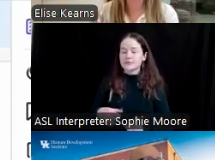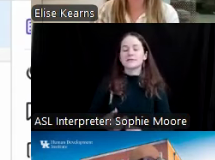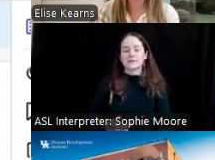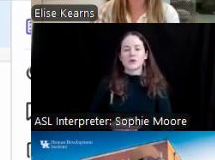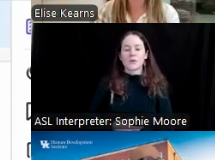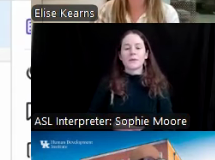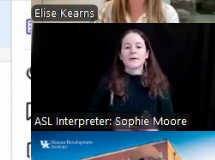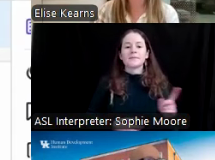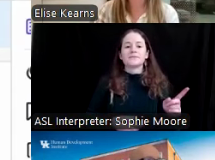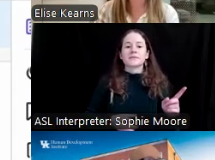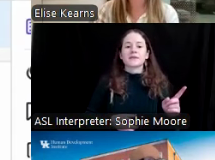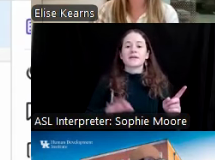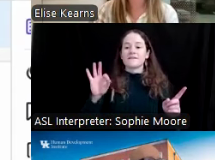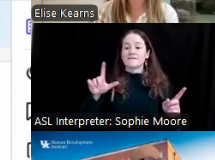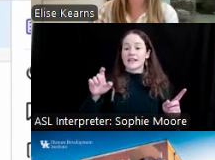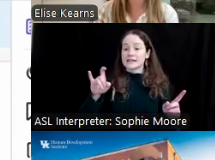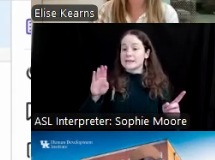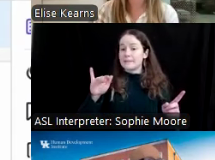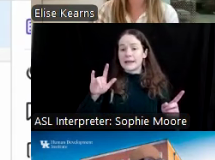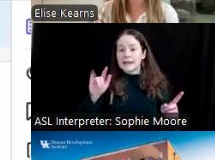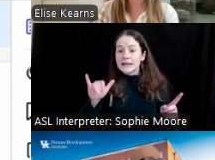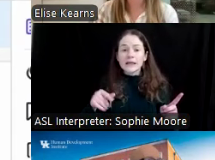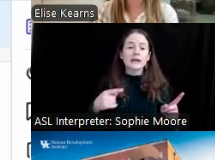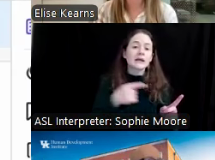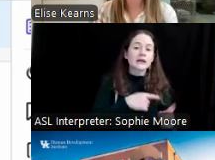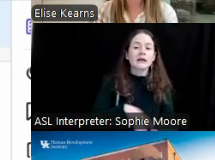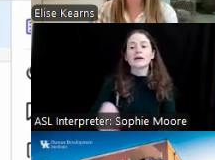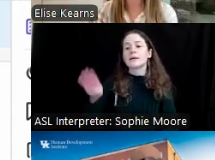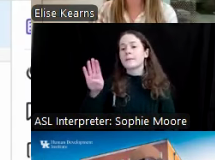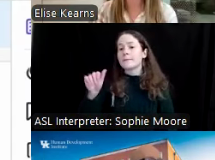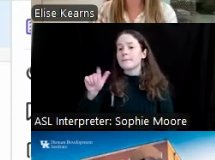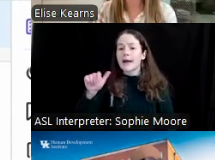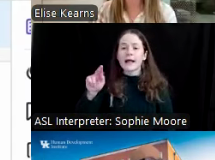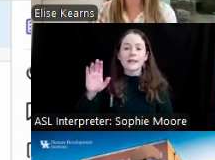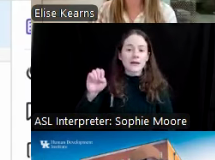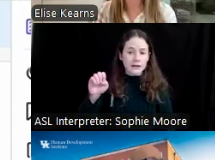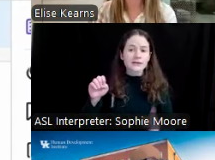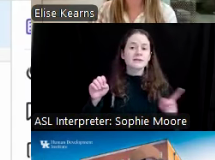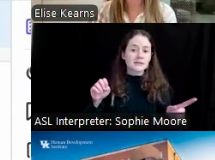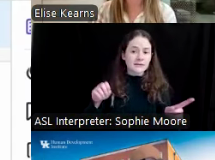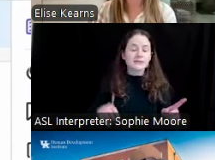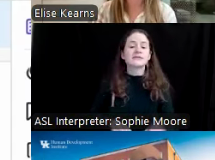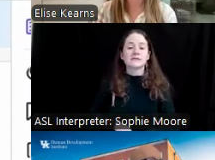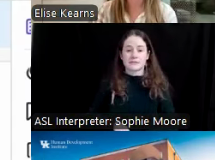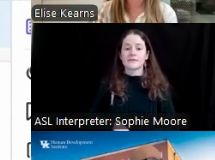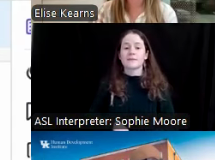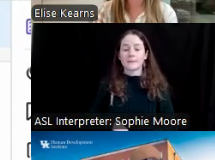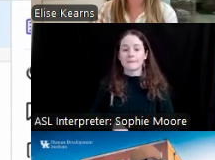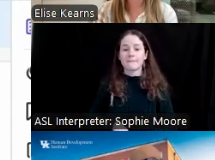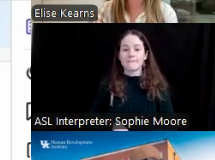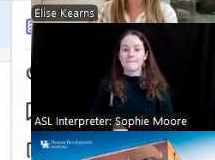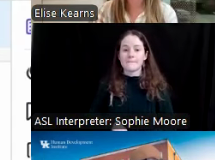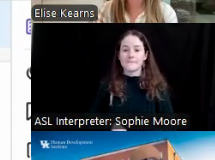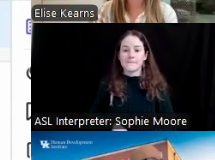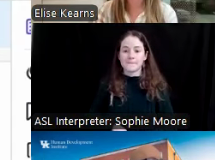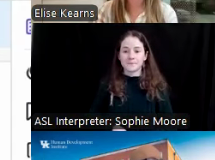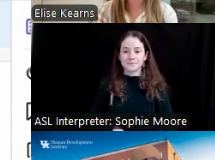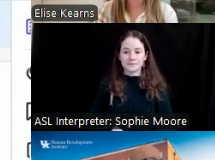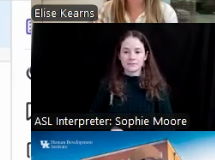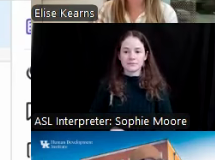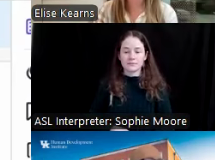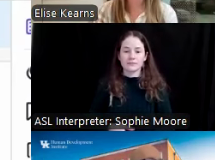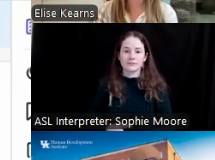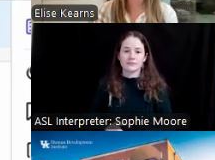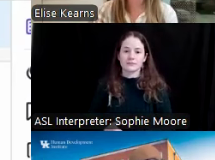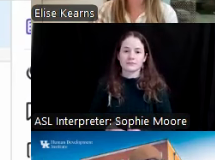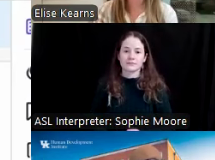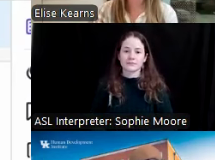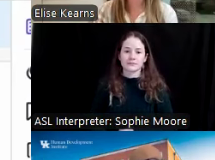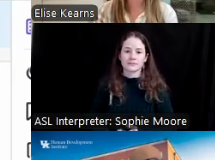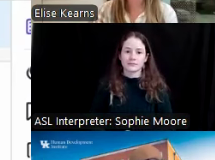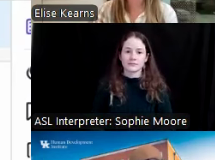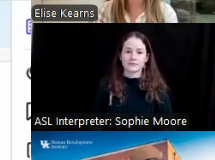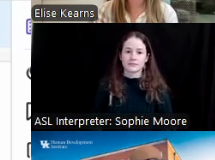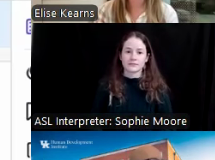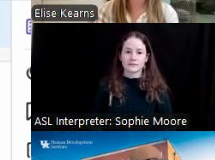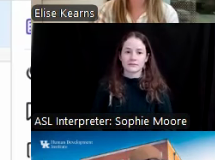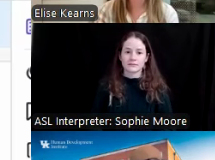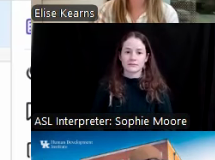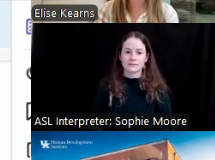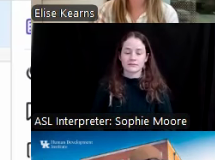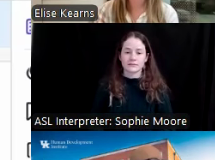motions. Here are some balance activities.